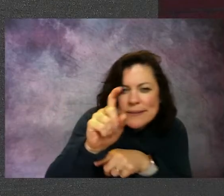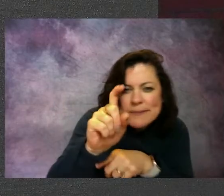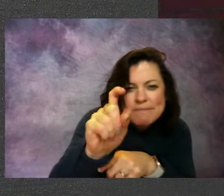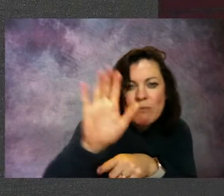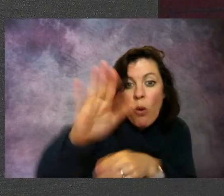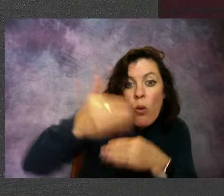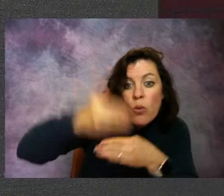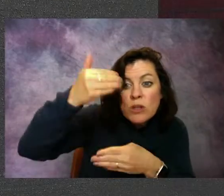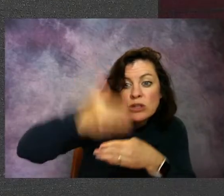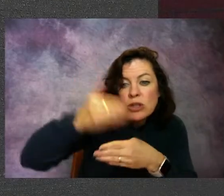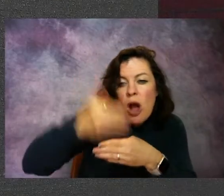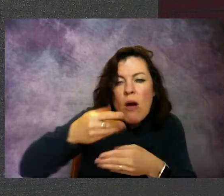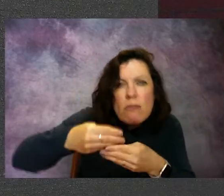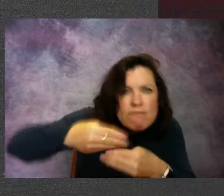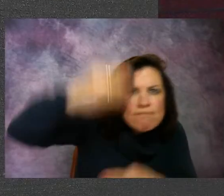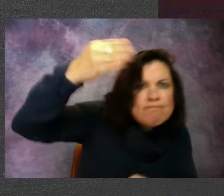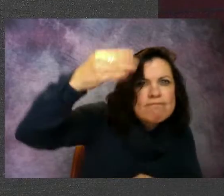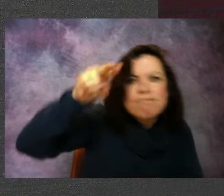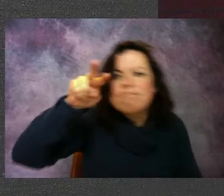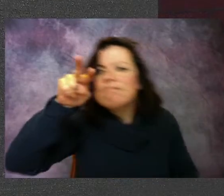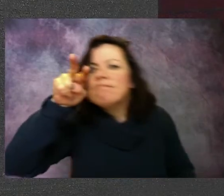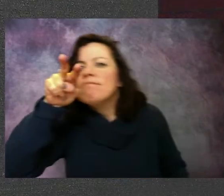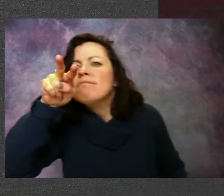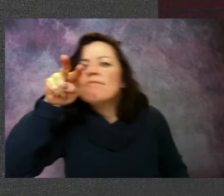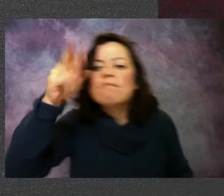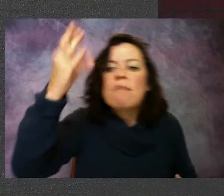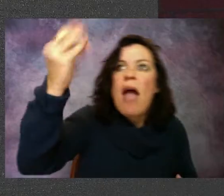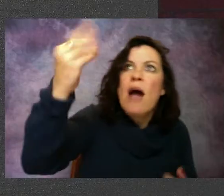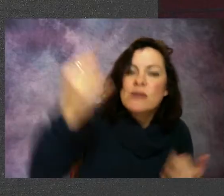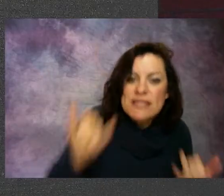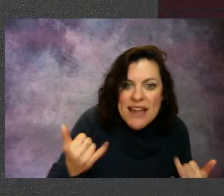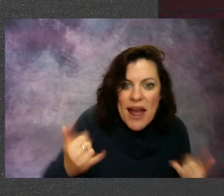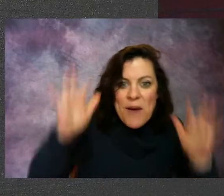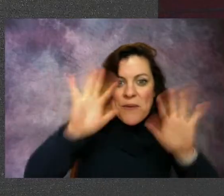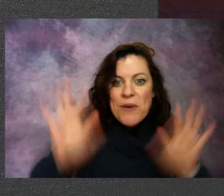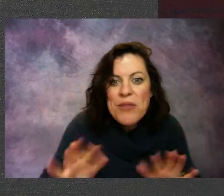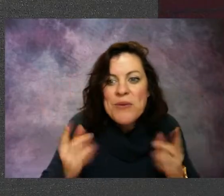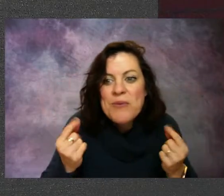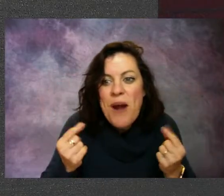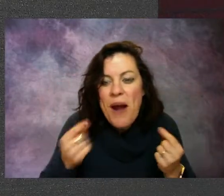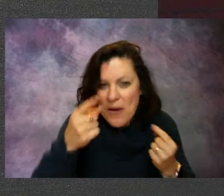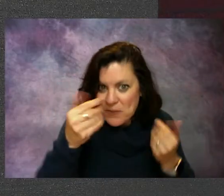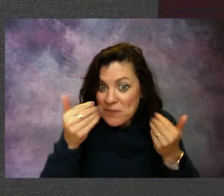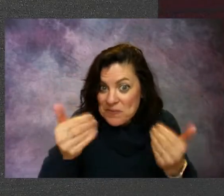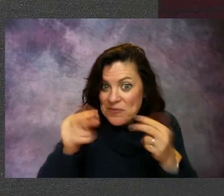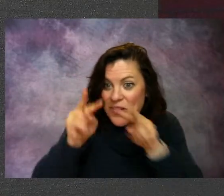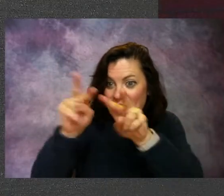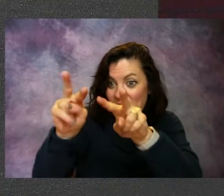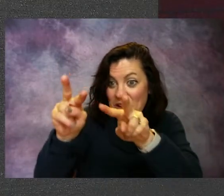and see what the weather is like at your house today. Let's take a look at what the weather is like